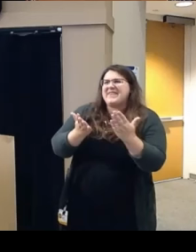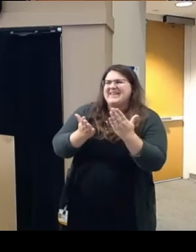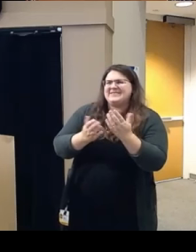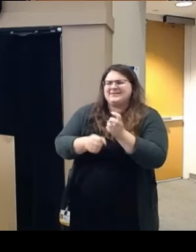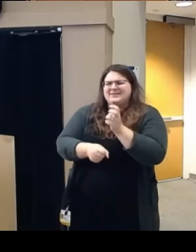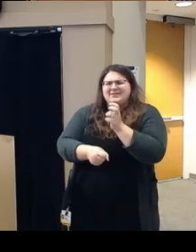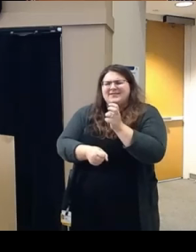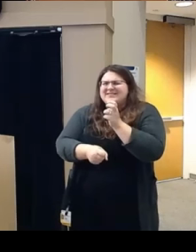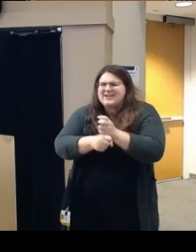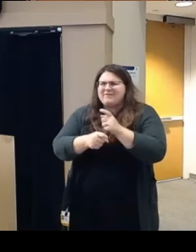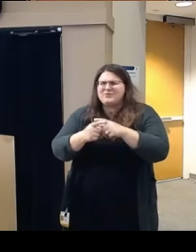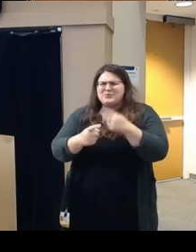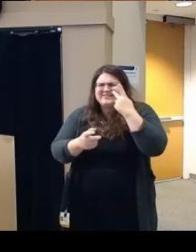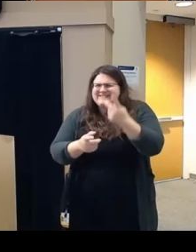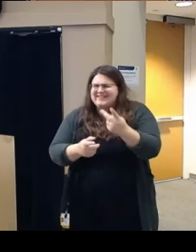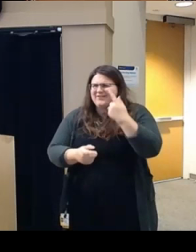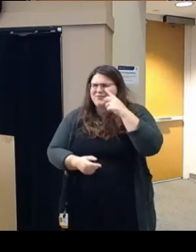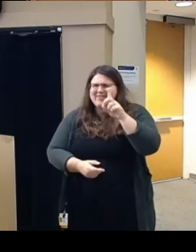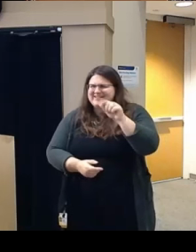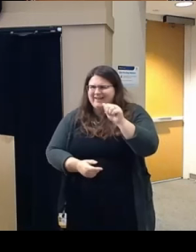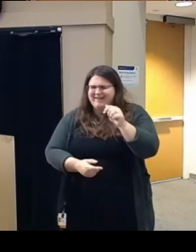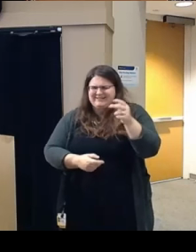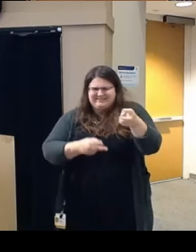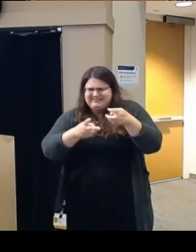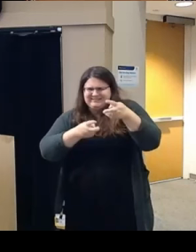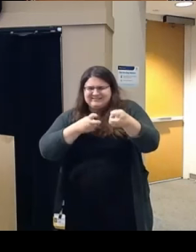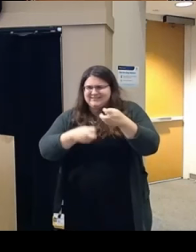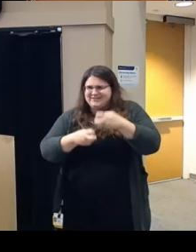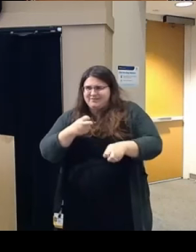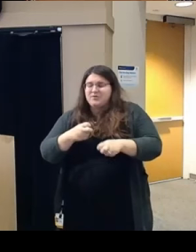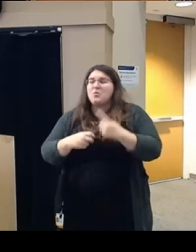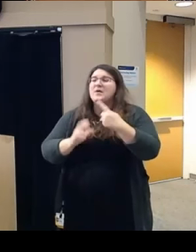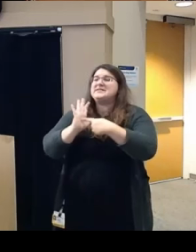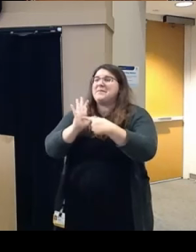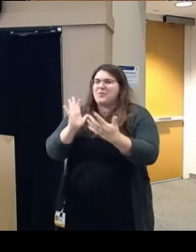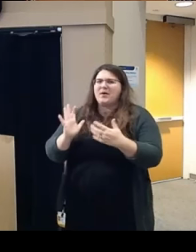of the record in terms of data um but something as simple of as the number of patients who are